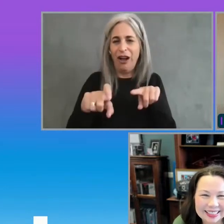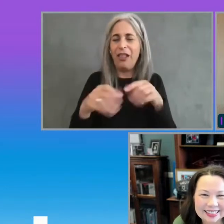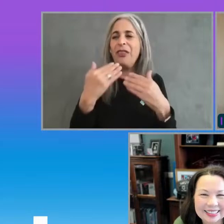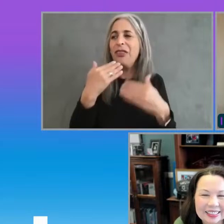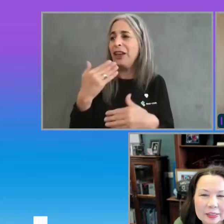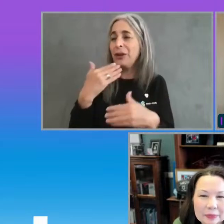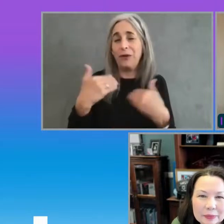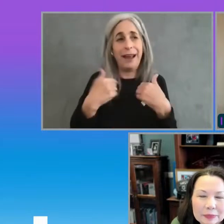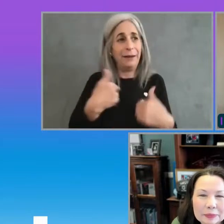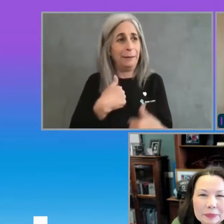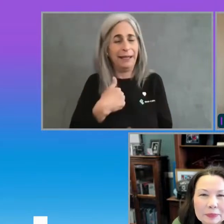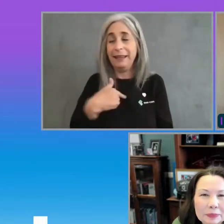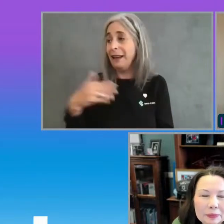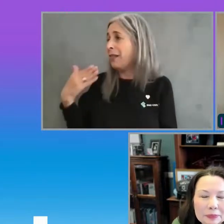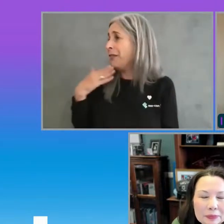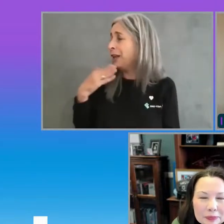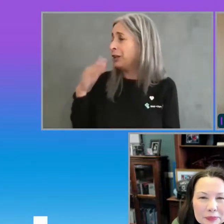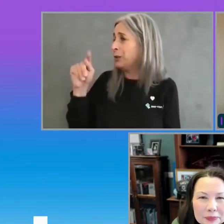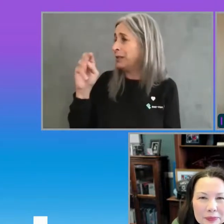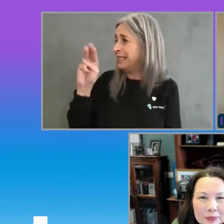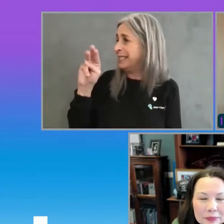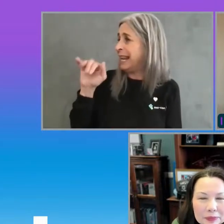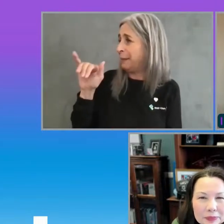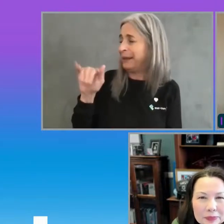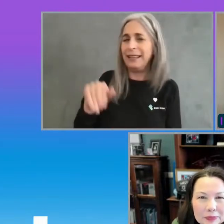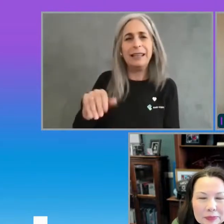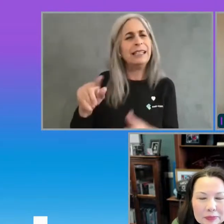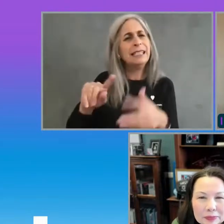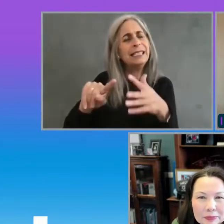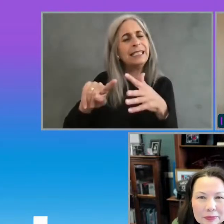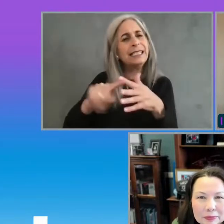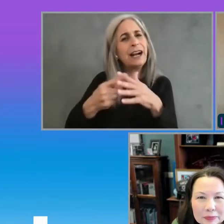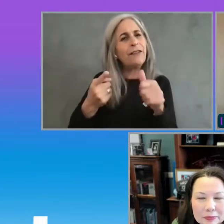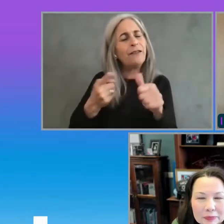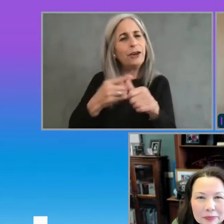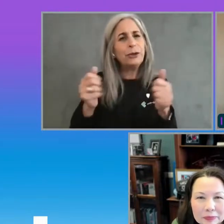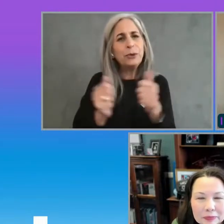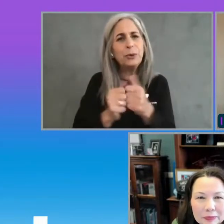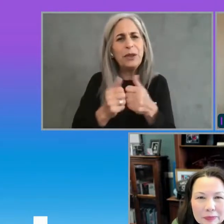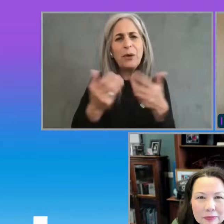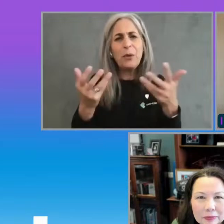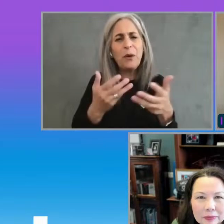Thank you. Tammy. Why don't